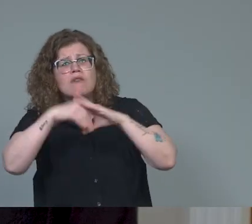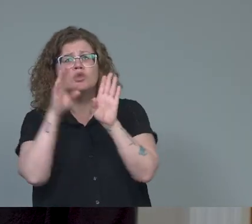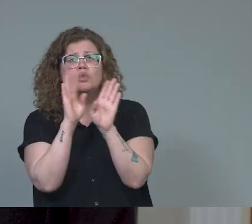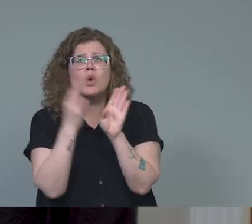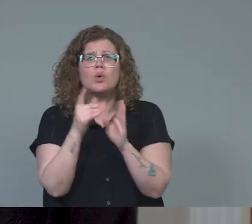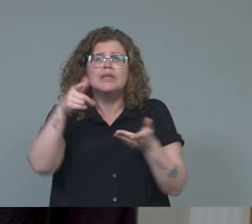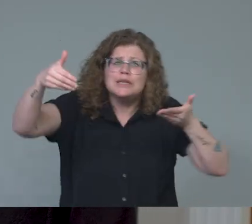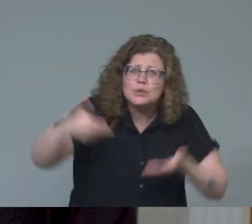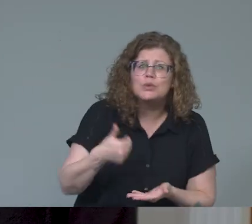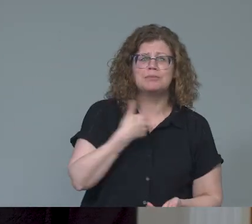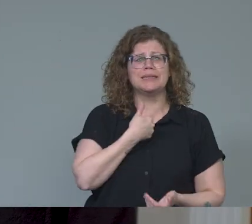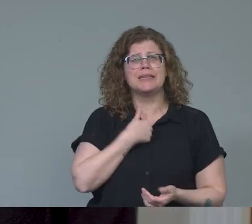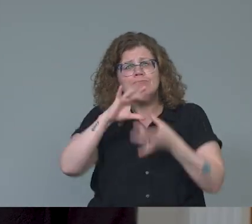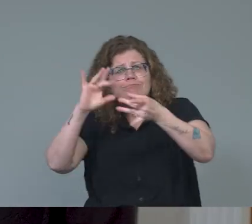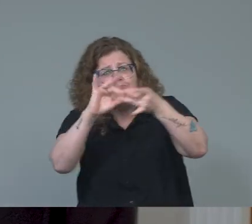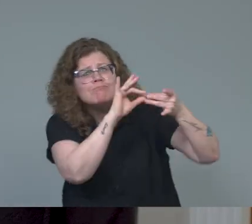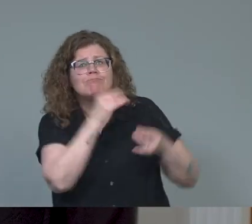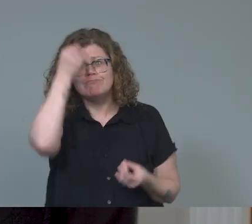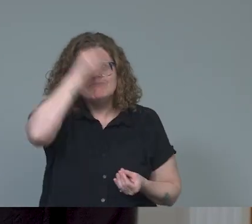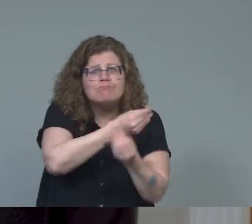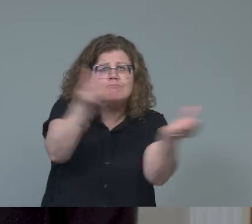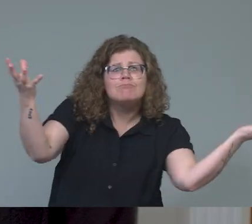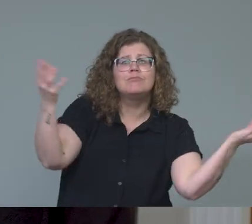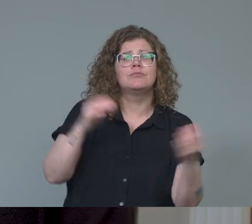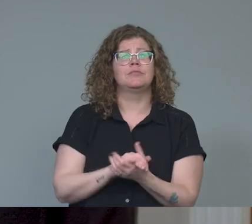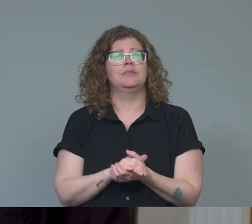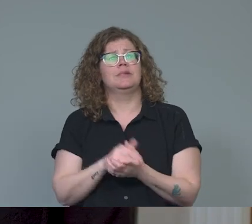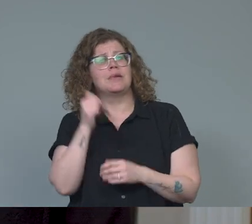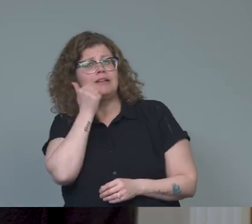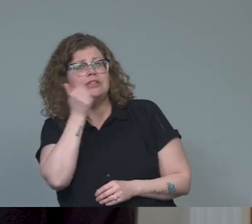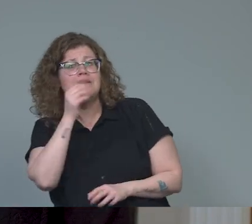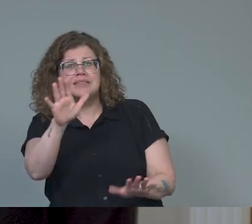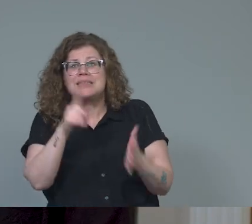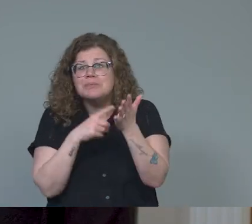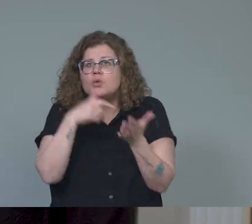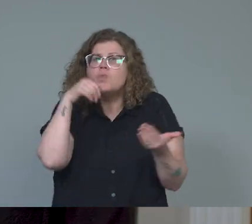when you walk out your door that you introduced yourself. And even if it's your own front door that every day